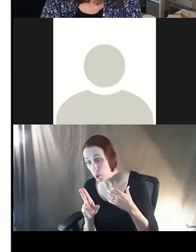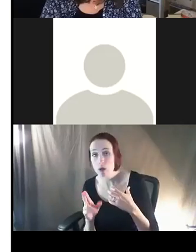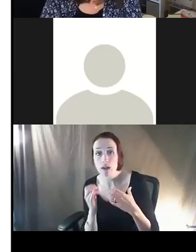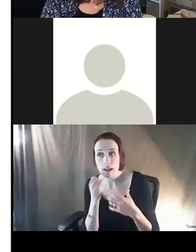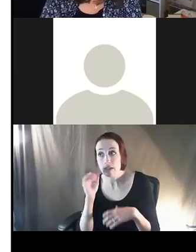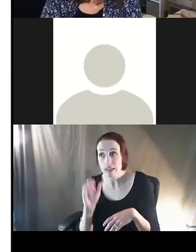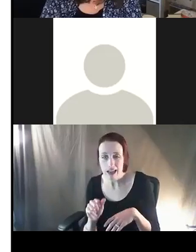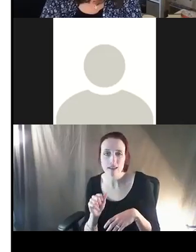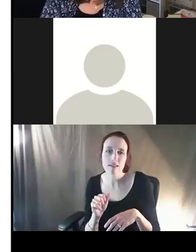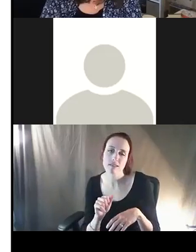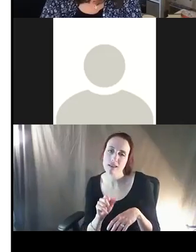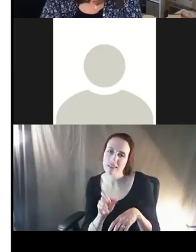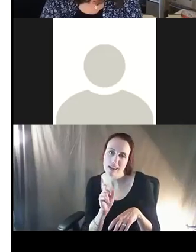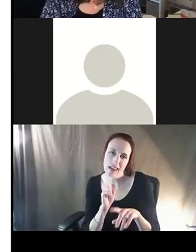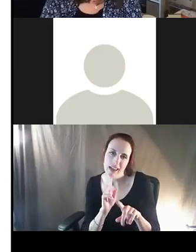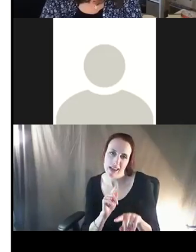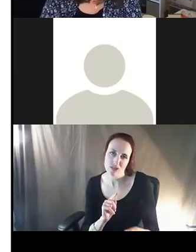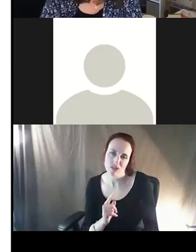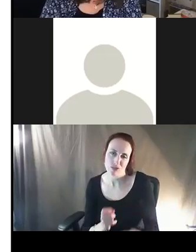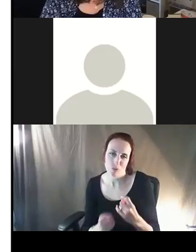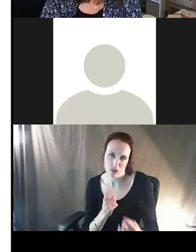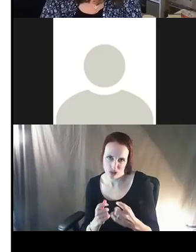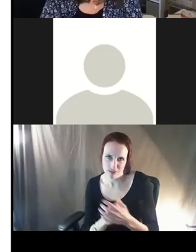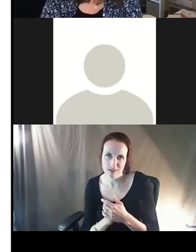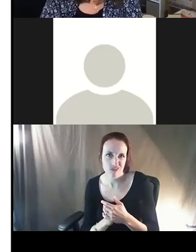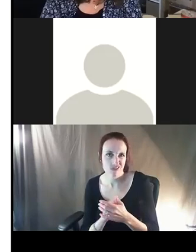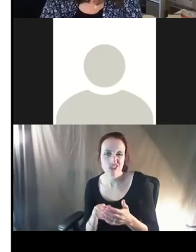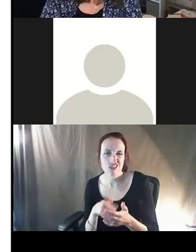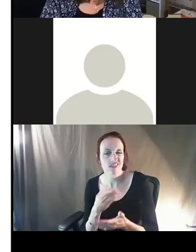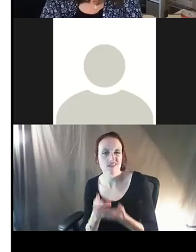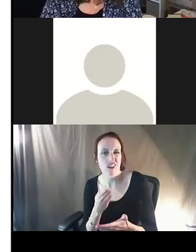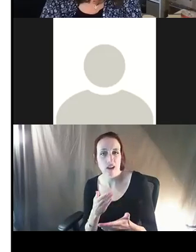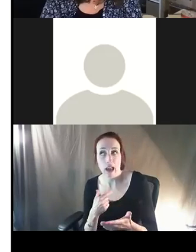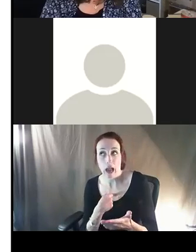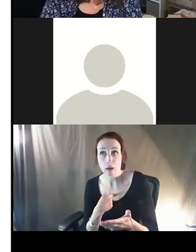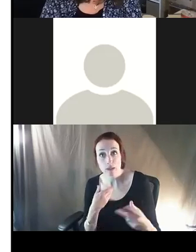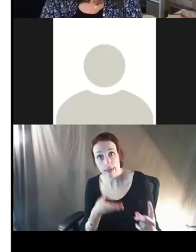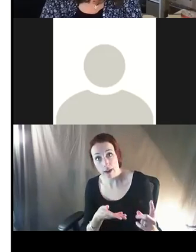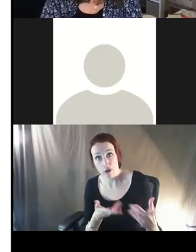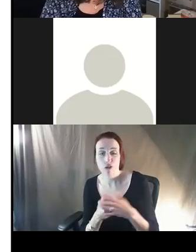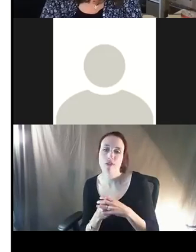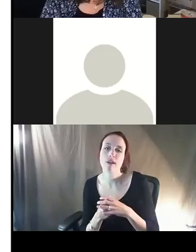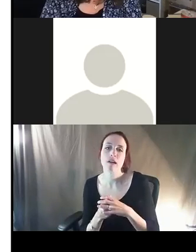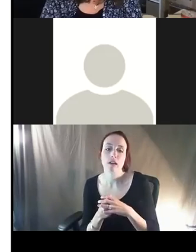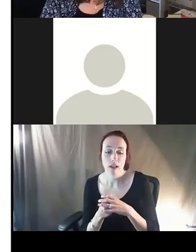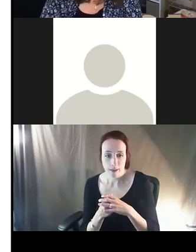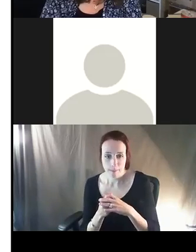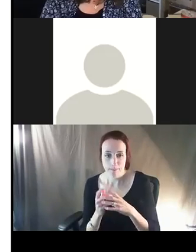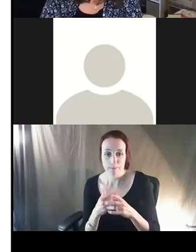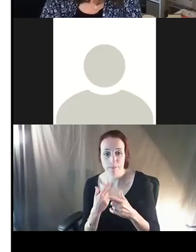of pop quiz questions related to the content and verify that you did attend. Along with that will be a link to the handout, which